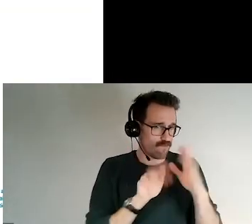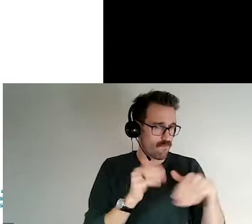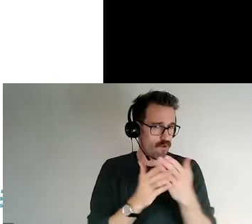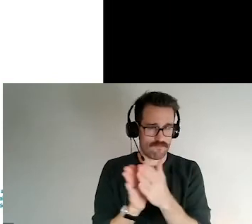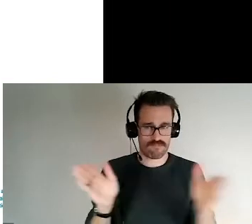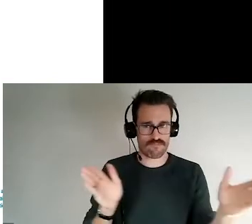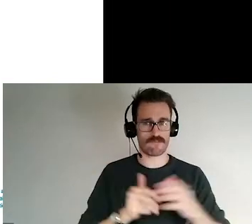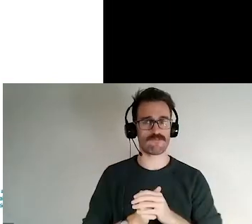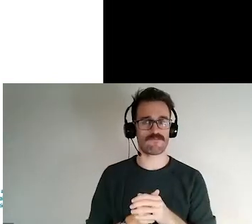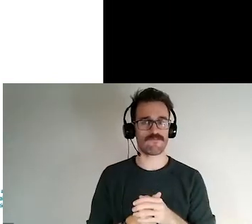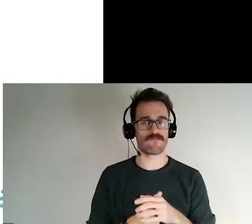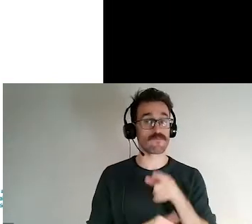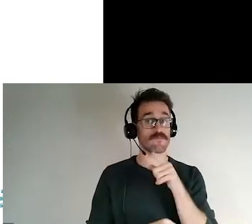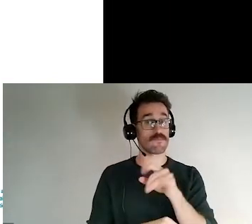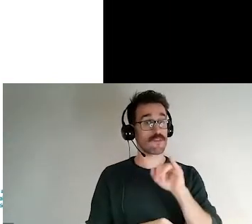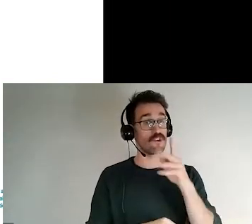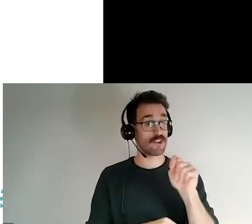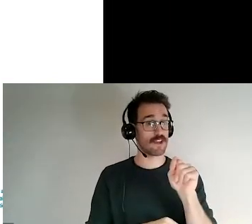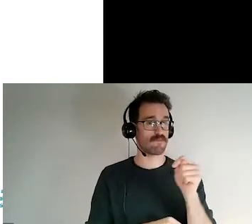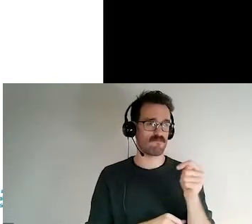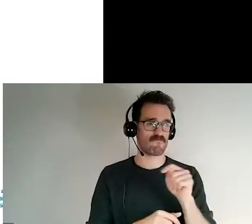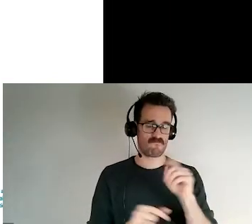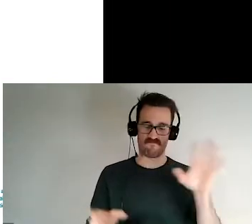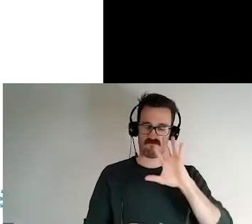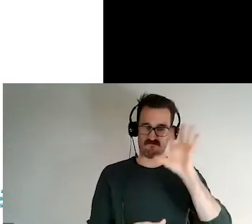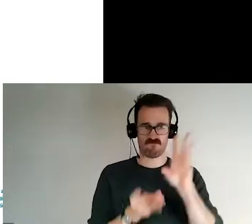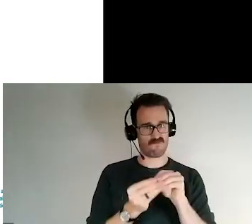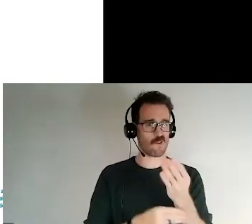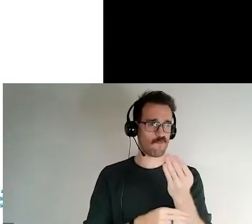but there's a huge range four to 38 minutes depending on the difficulty people have with